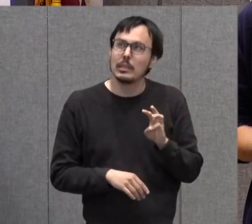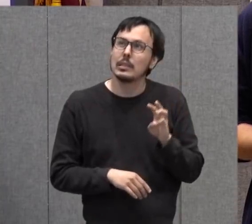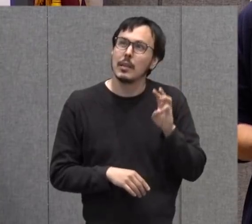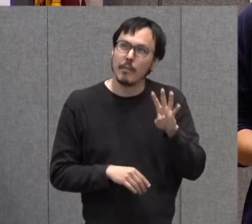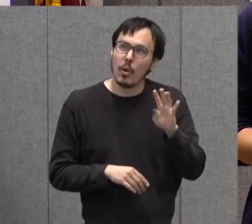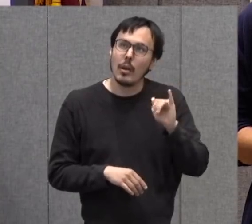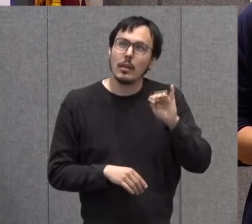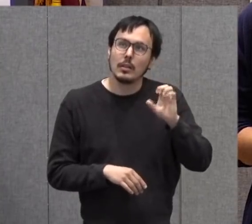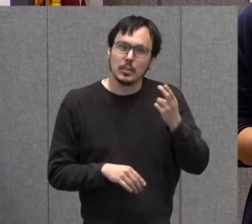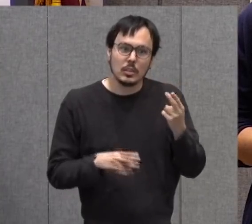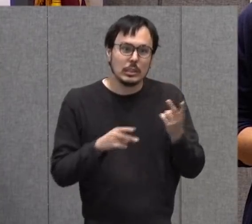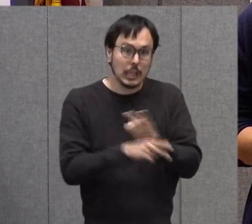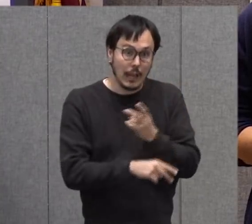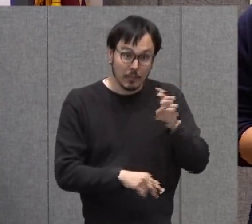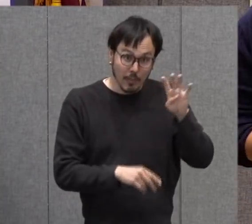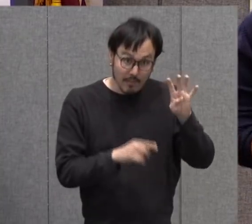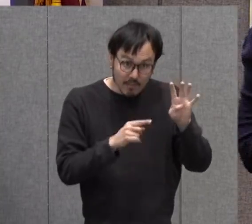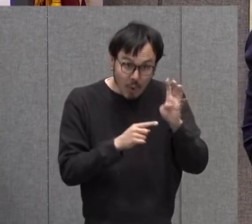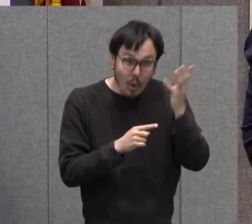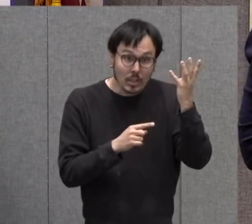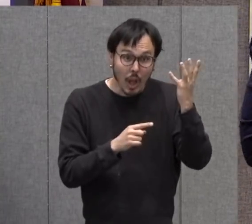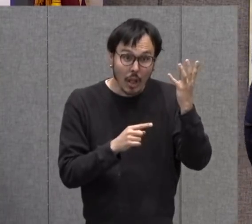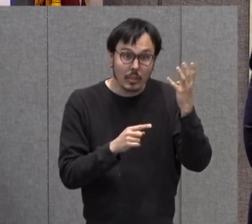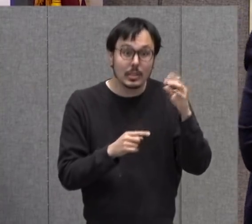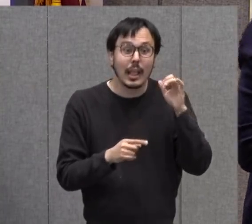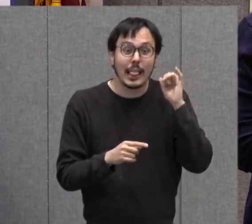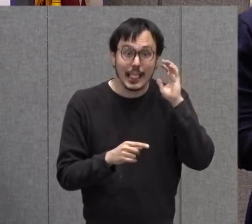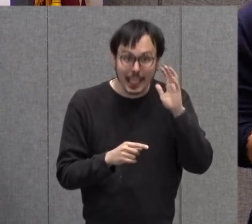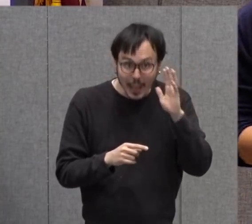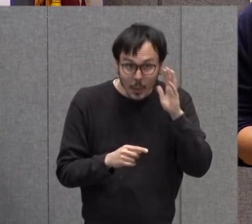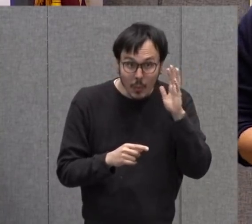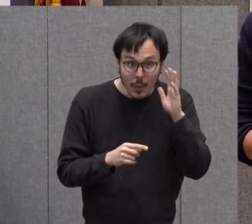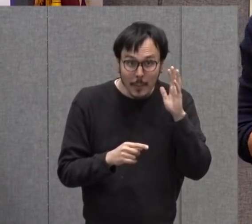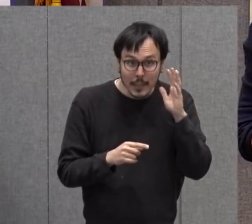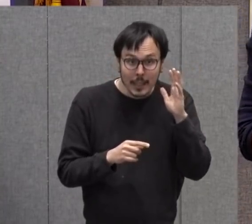times $4 actually ends up getting me about $256.